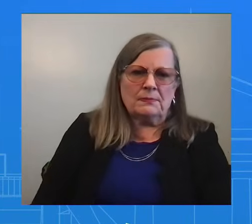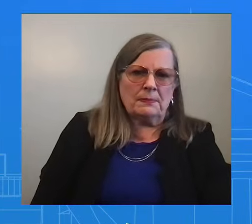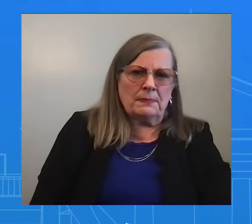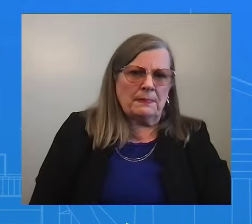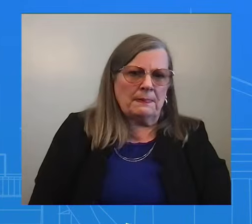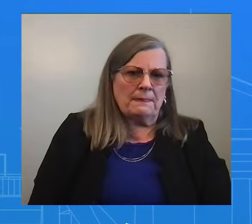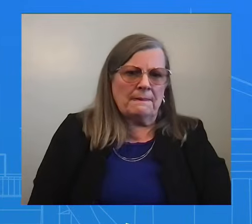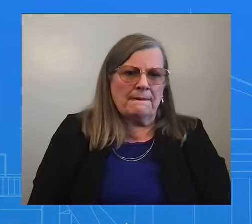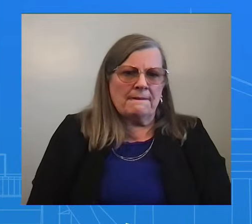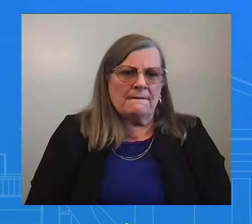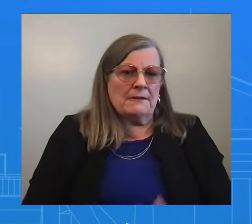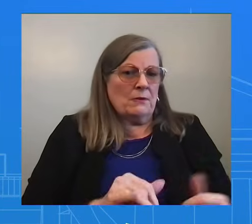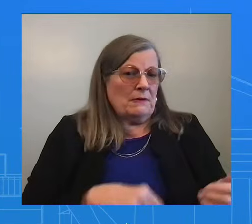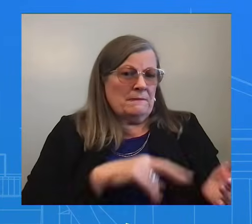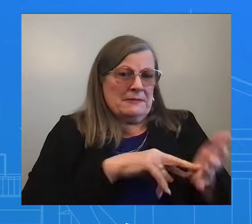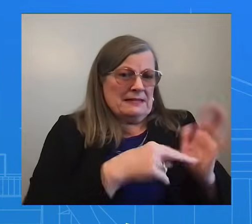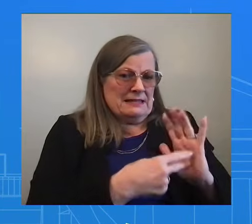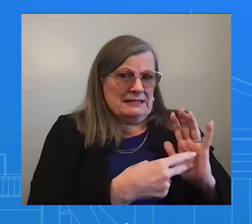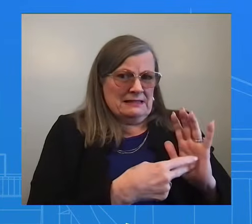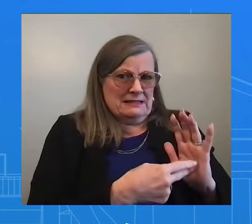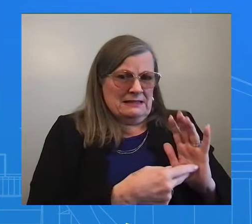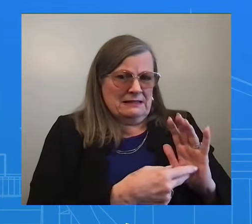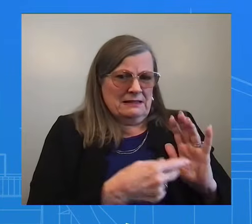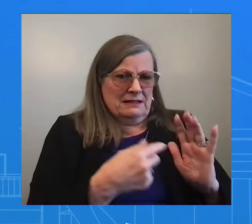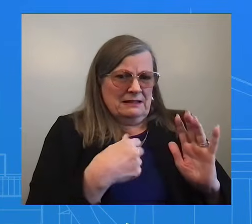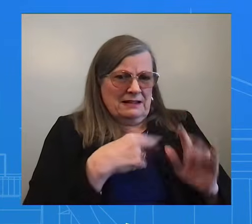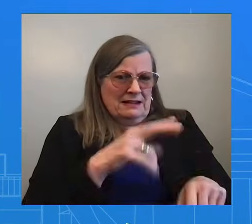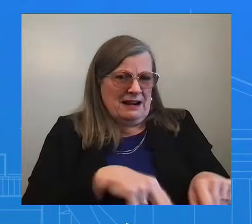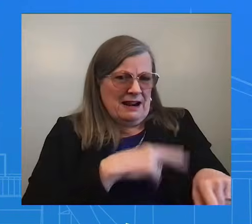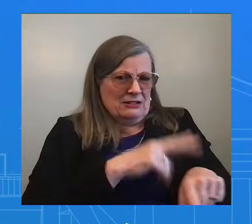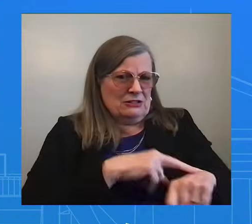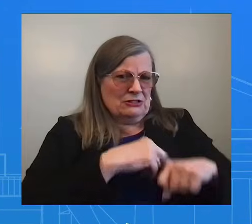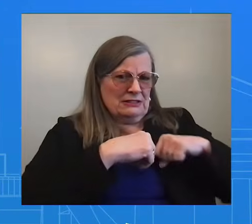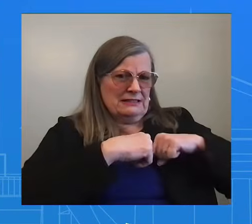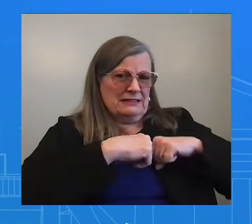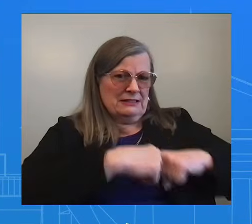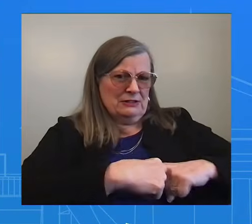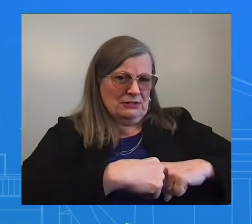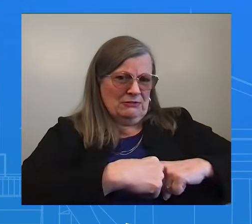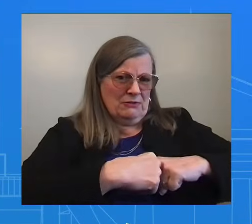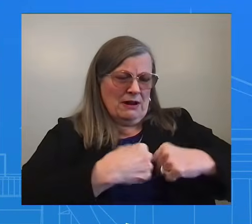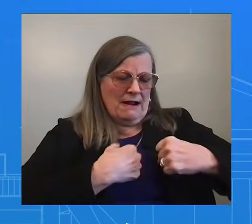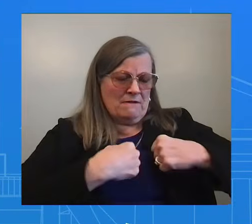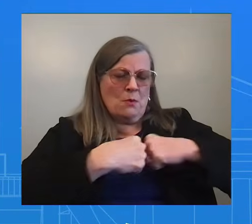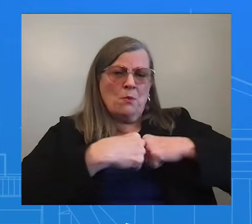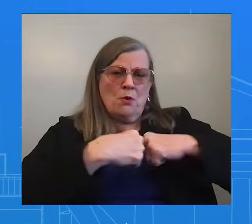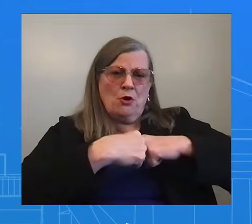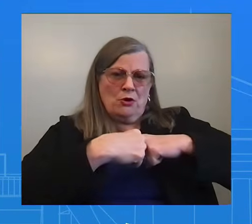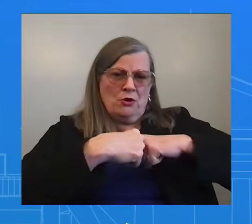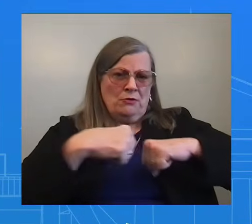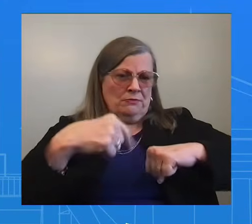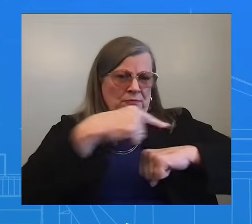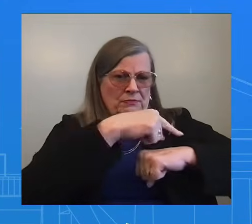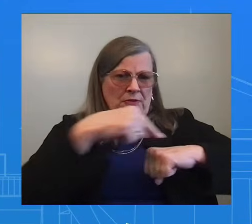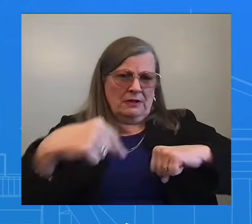the national security component of that, it had a border security request. Right? And that -- because the President understood